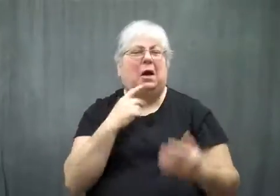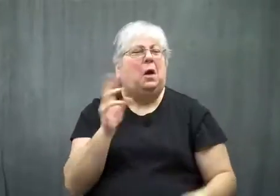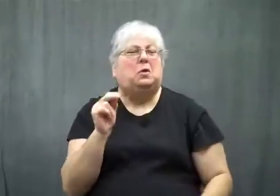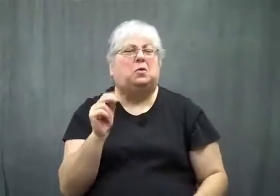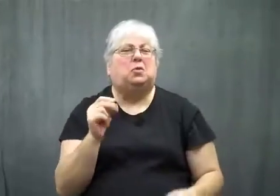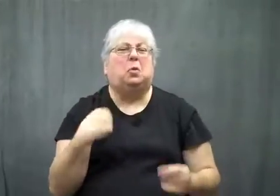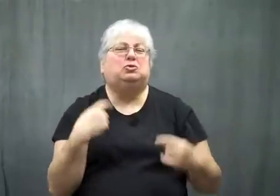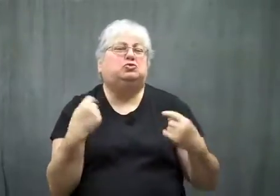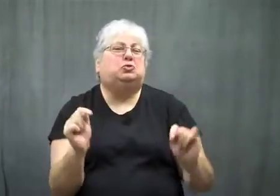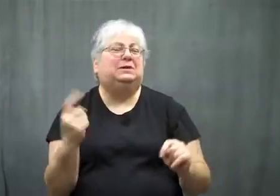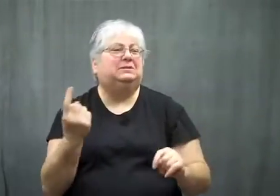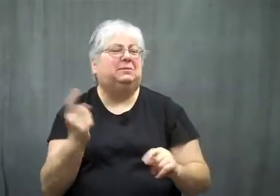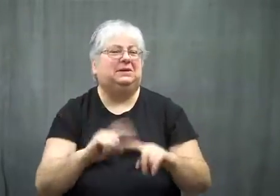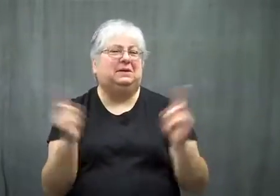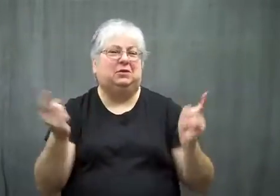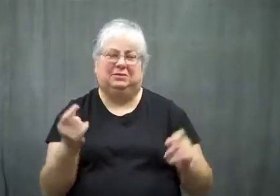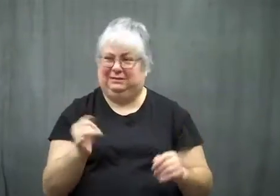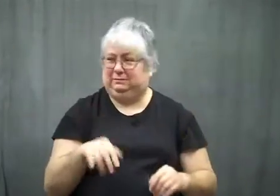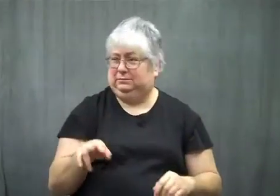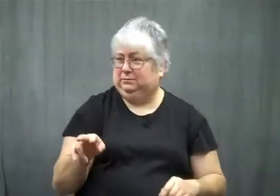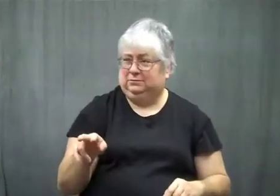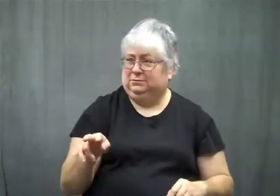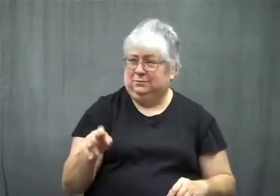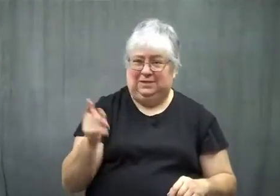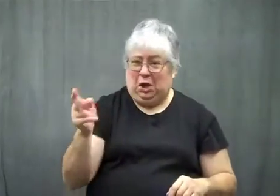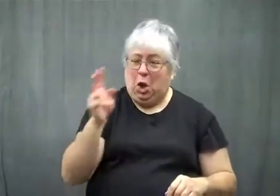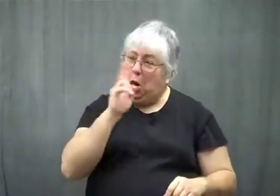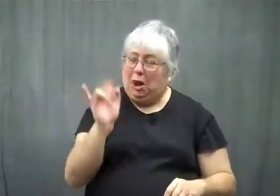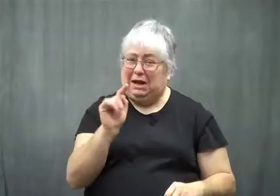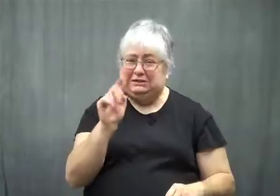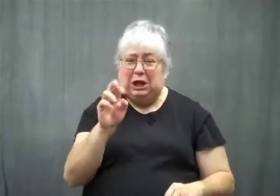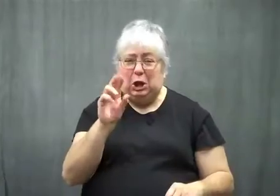He said, "No, just trying something different."